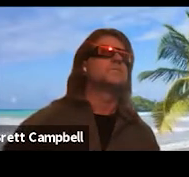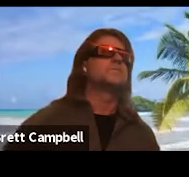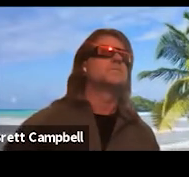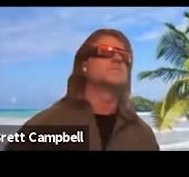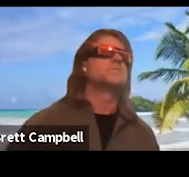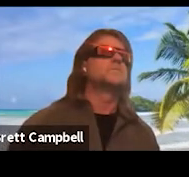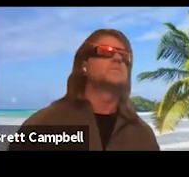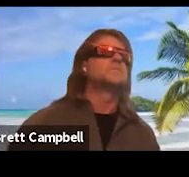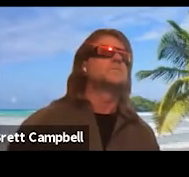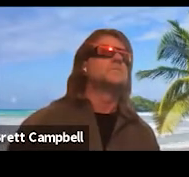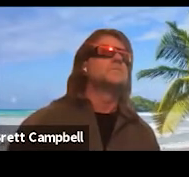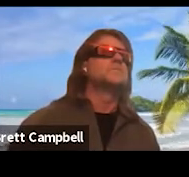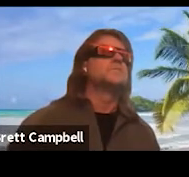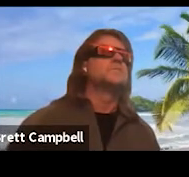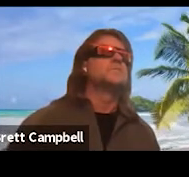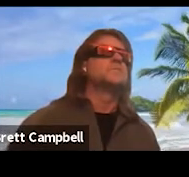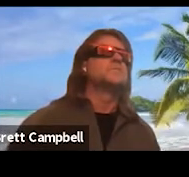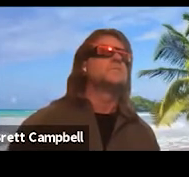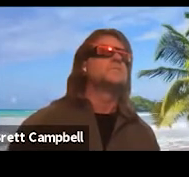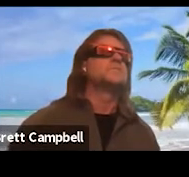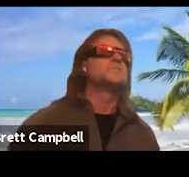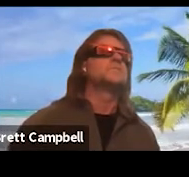we have a better opportunity to understand why and to change